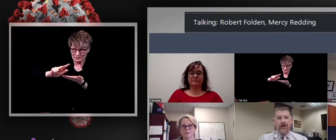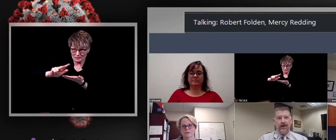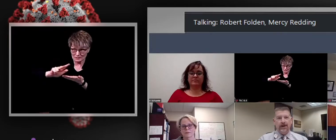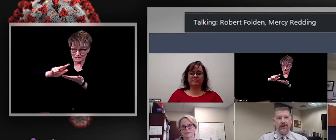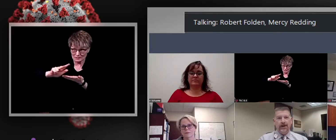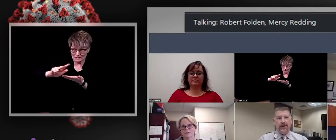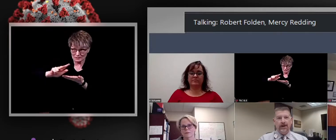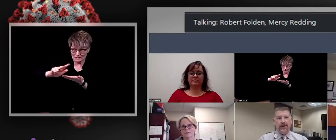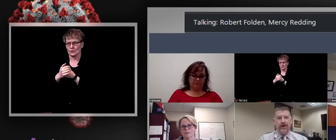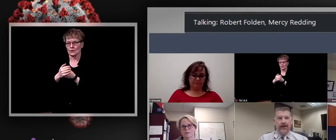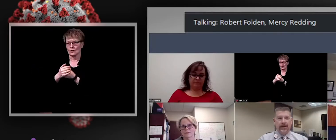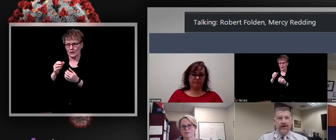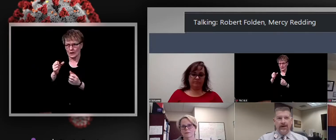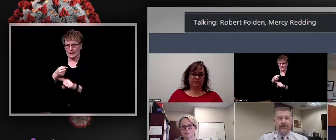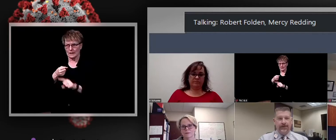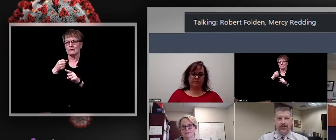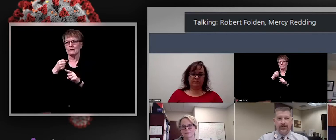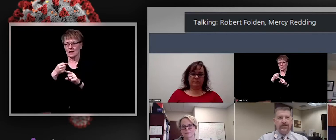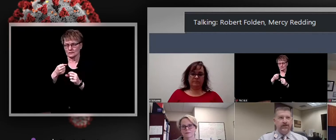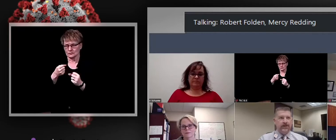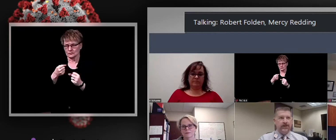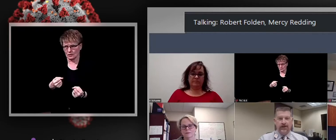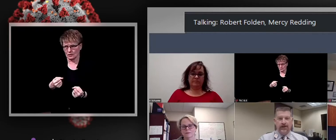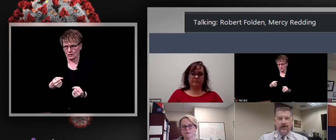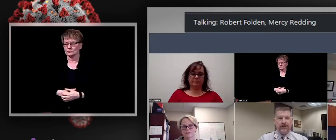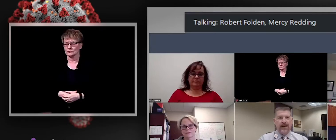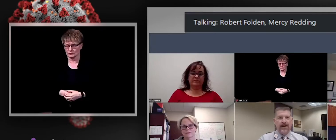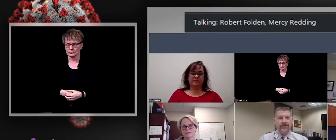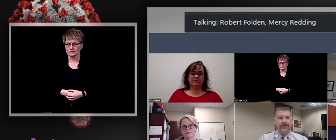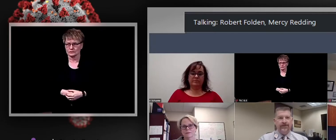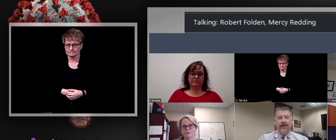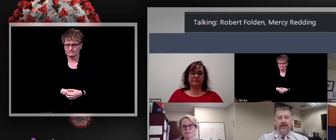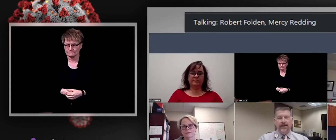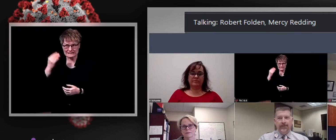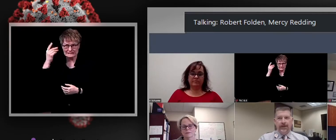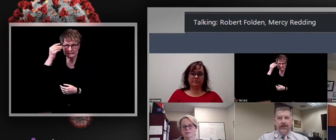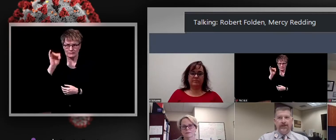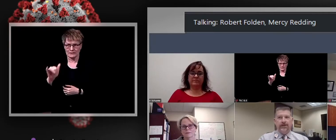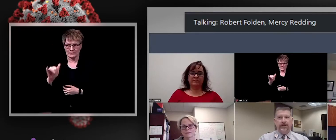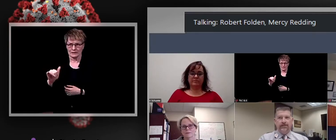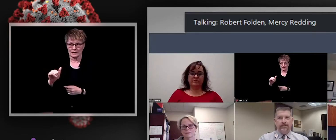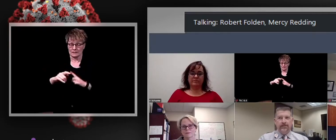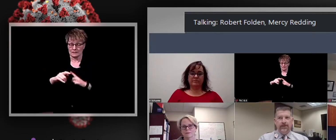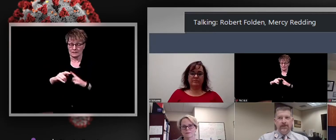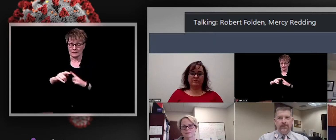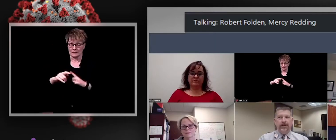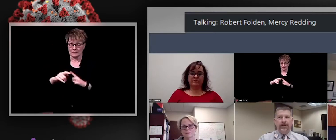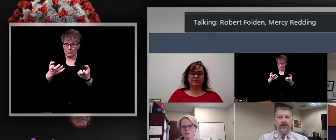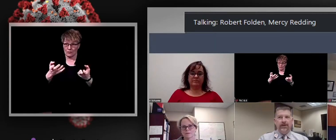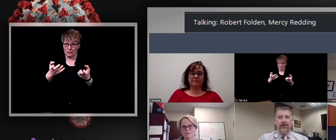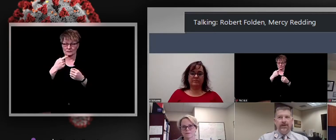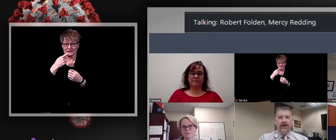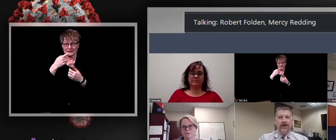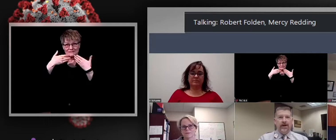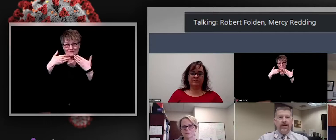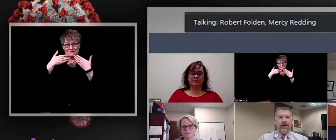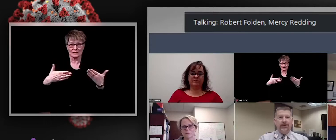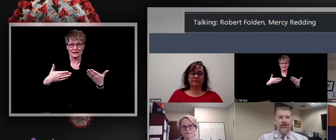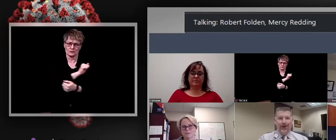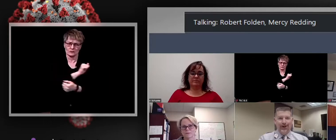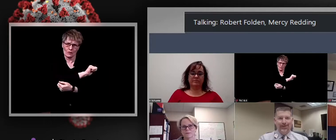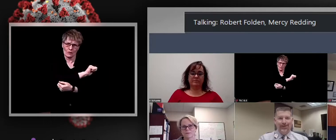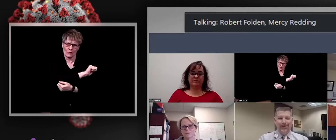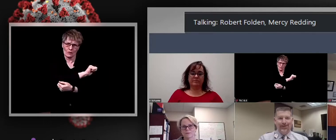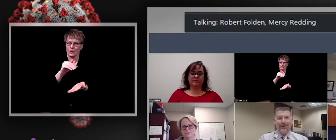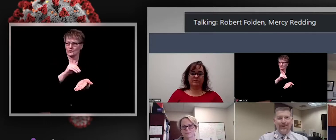want to send thanks to our physicians and our staff. The year never got slowed. Believe